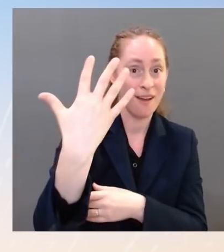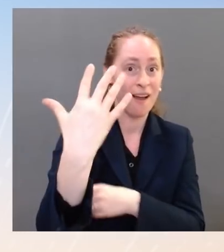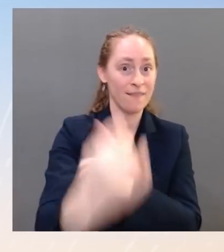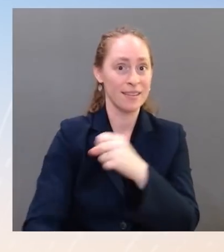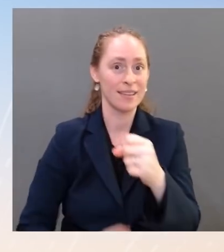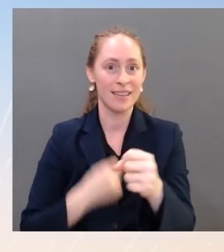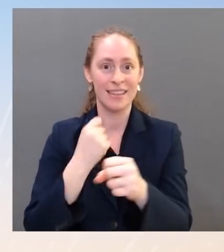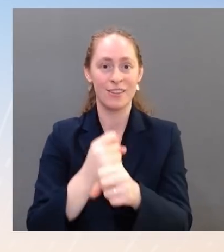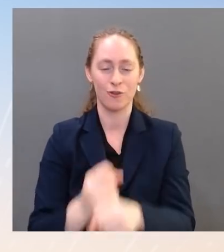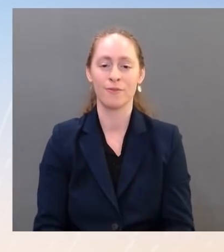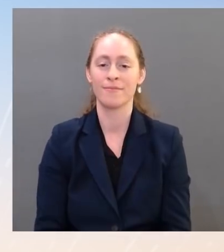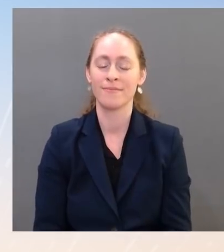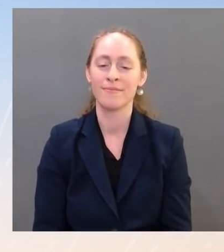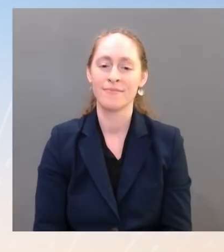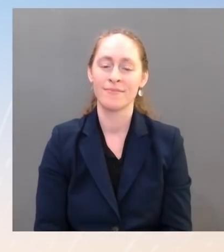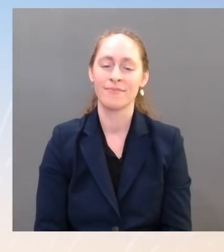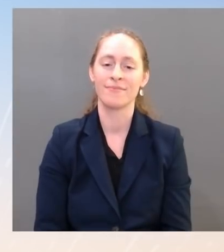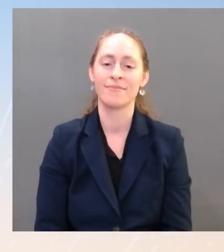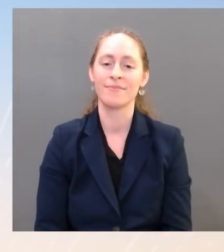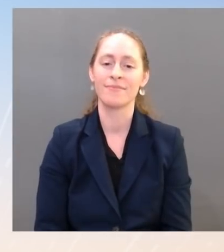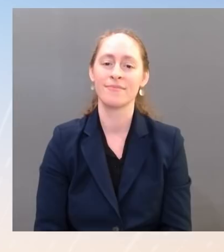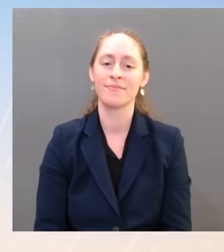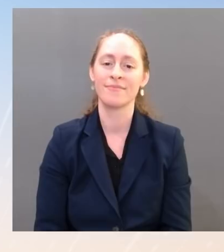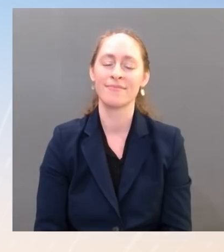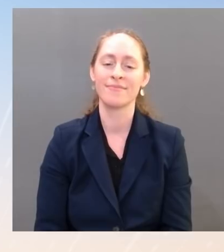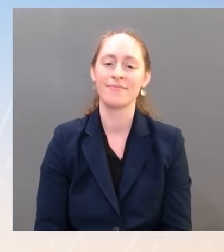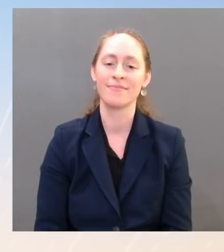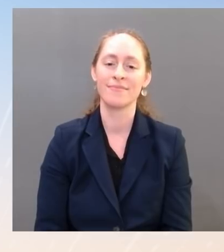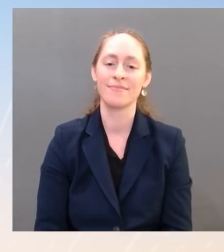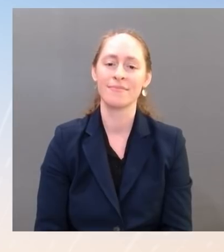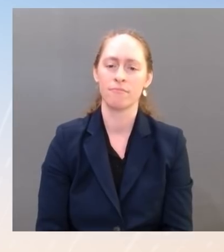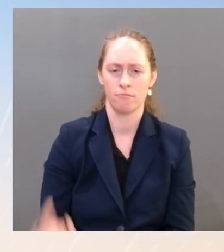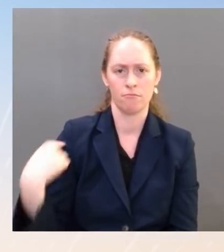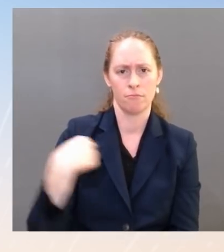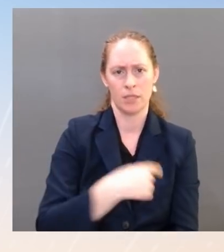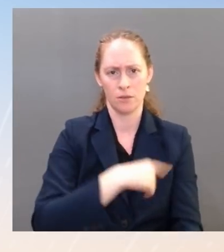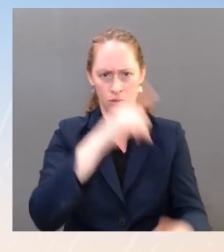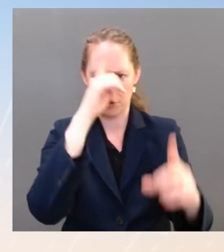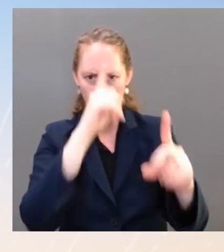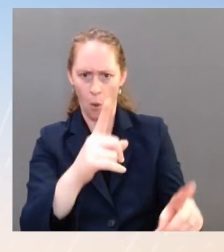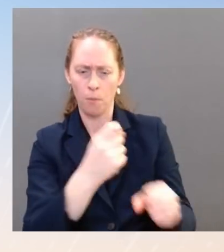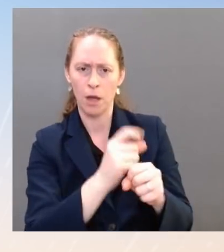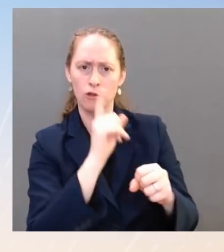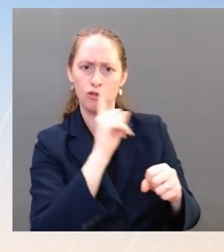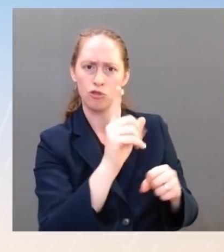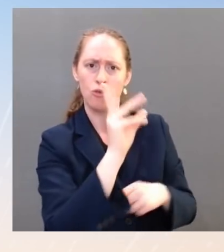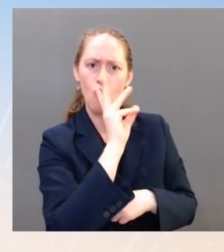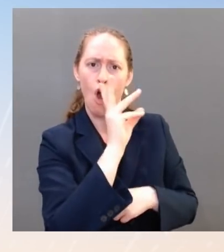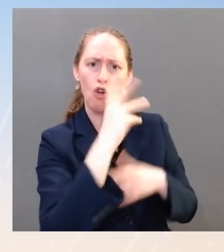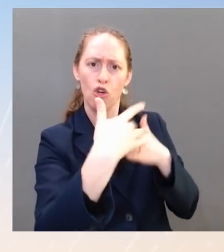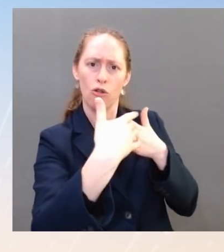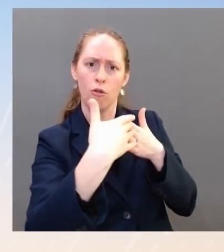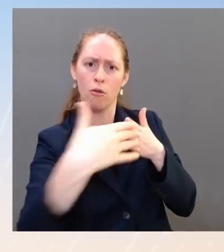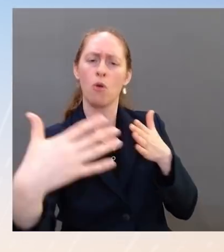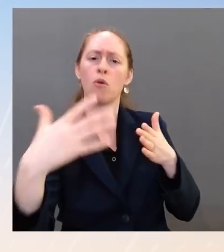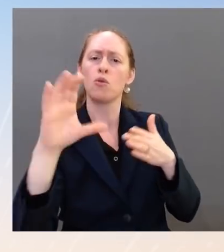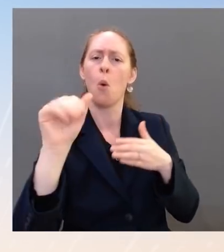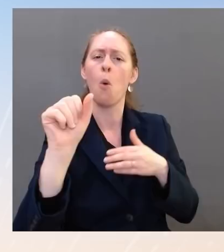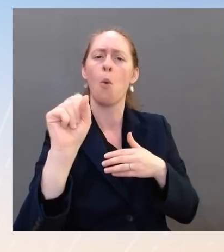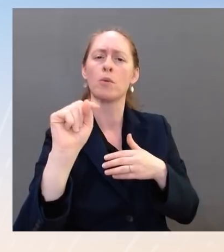to the security of the maritime domain is assured. And lastly, as another example, U.S. Customs and Border Protection